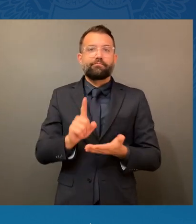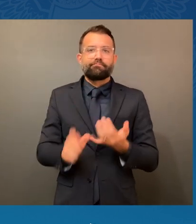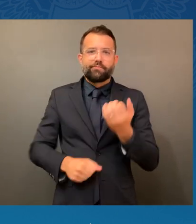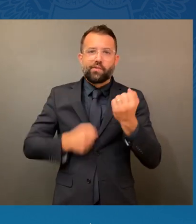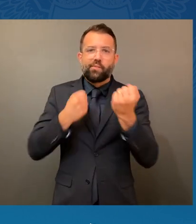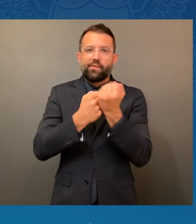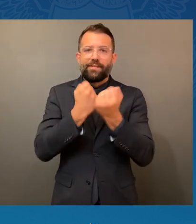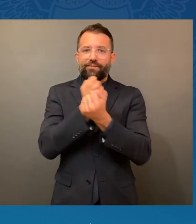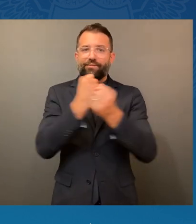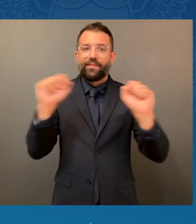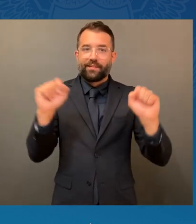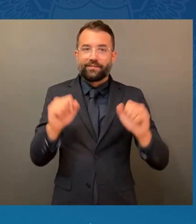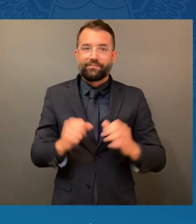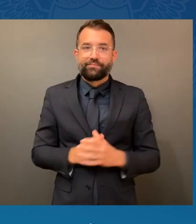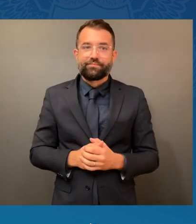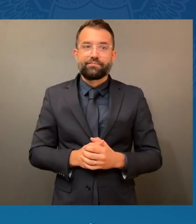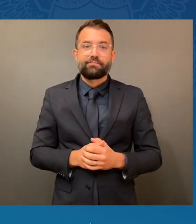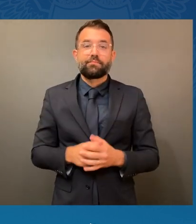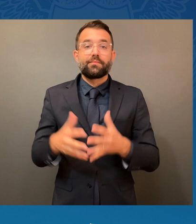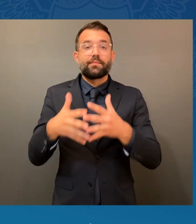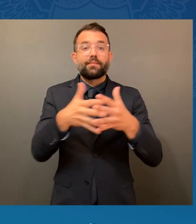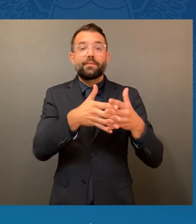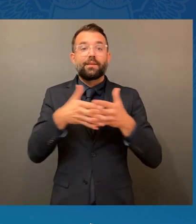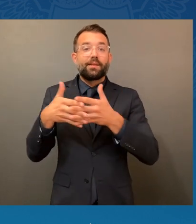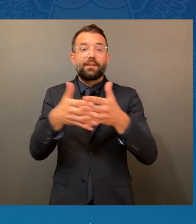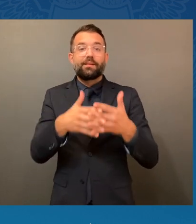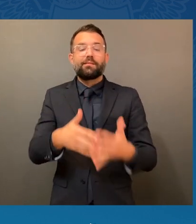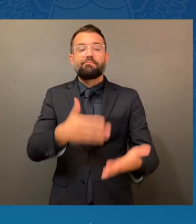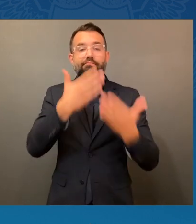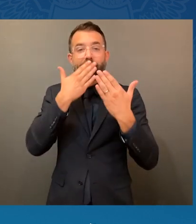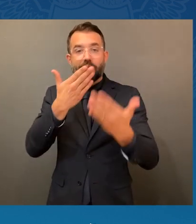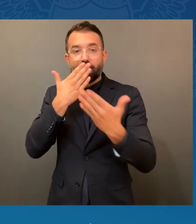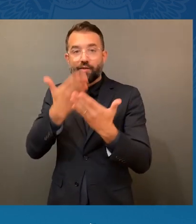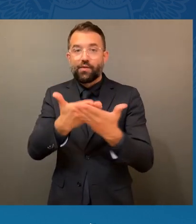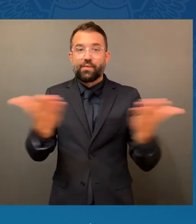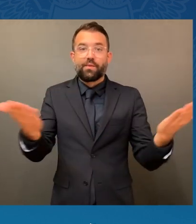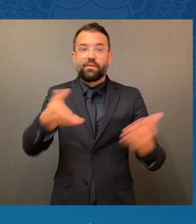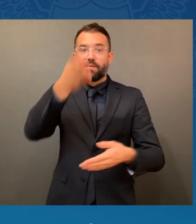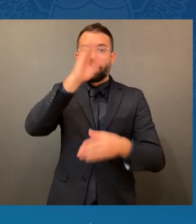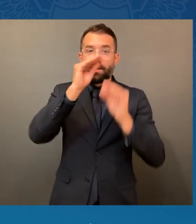Your country thanks you. May God bless you. And may God bless America.